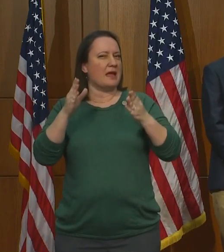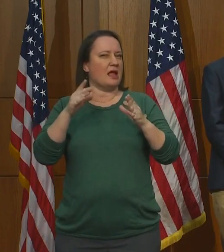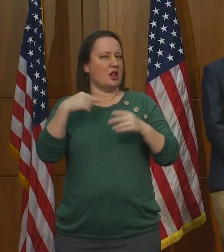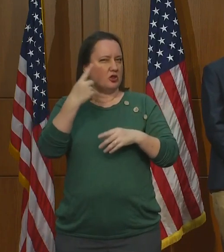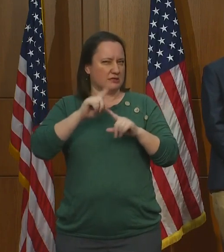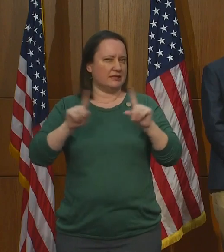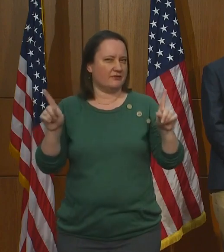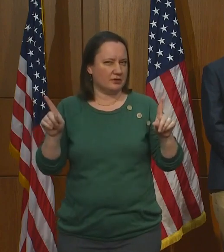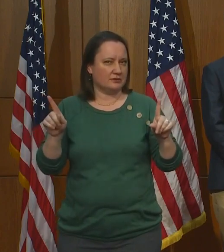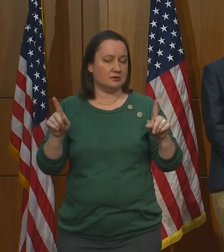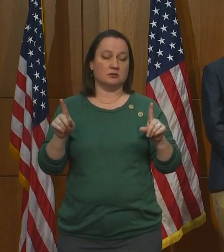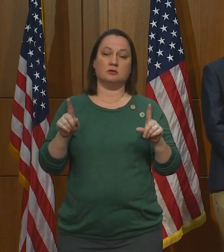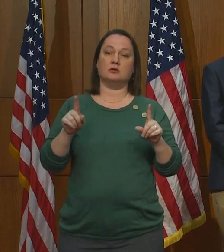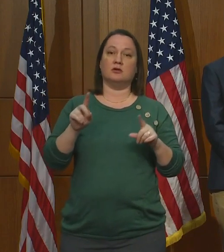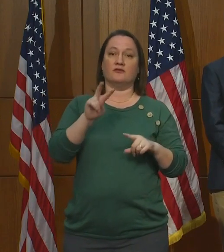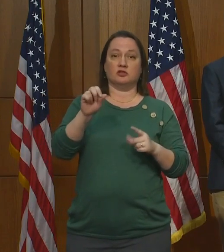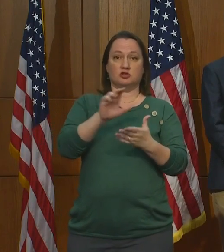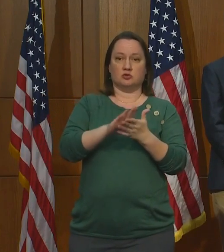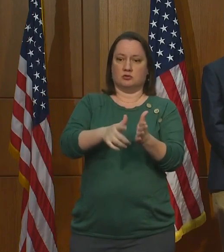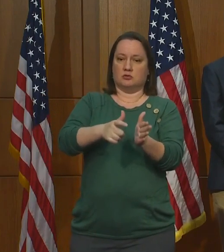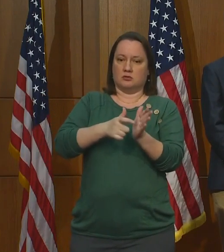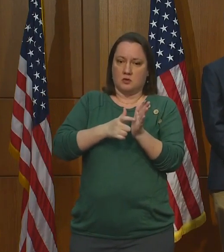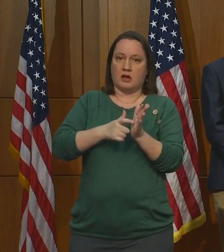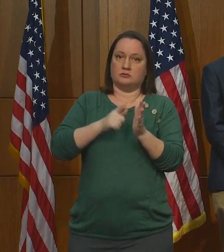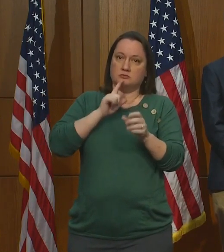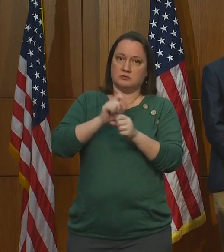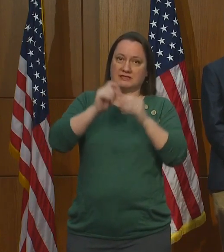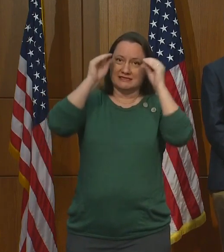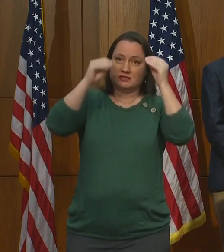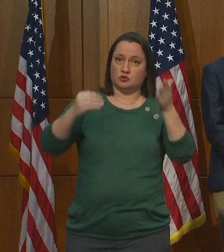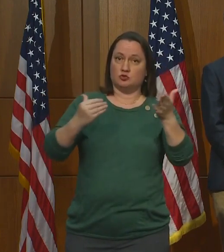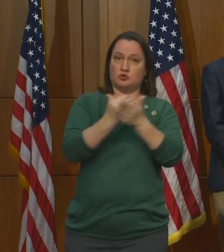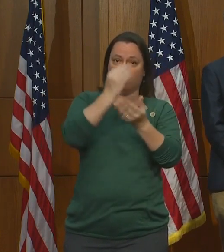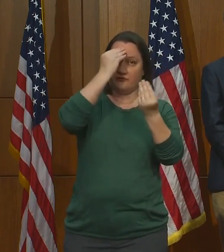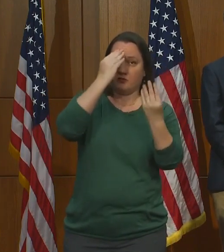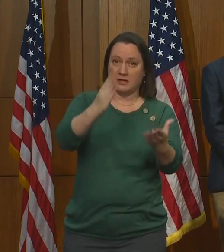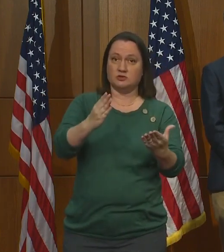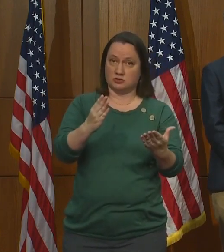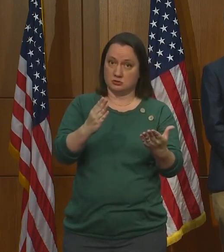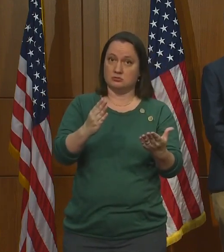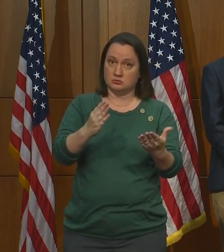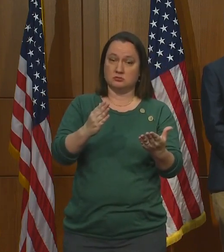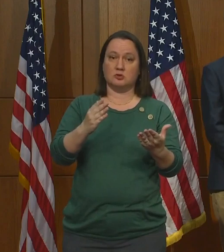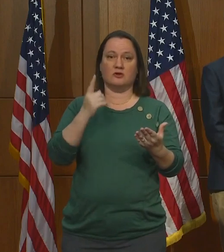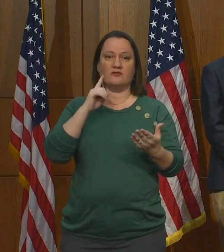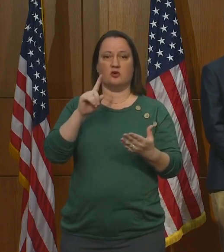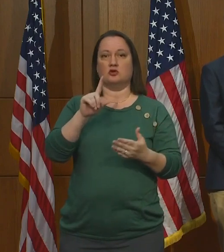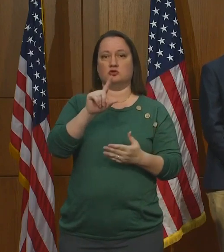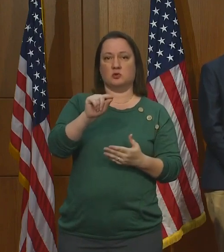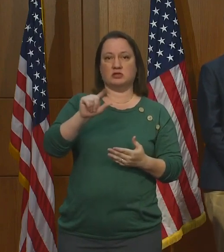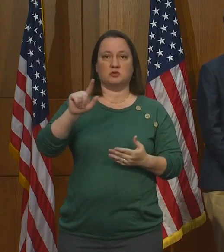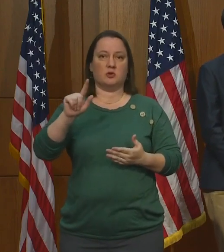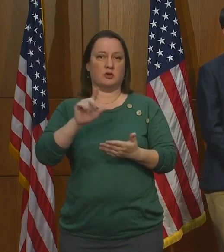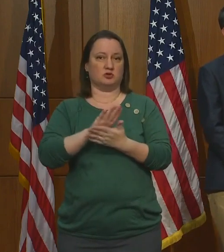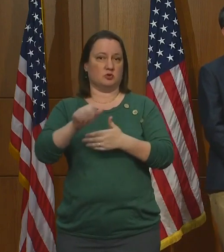INSTRUCTION WILL LOOK DIFFERENT. VIRGINIA SCHOOLS ARE REQUIRED TO DELIVER NEW INSTRUCTION TO STUDENTS FOR THE